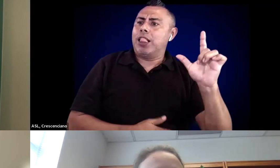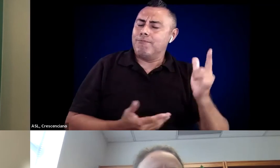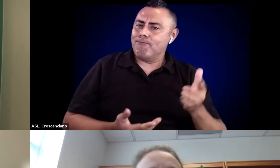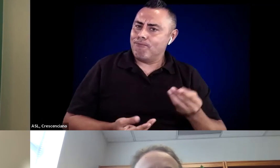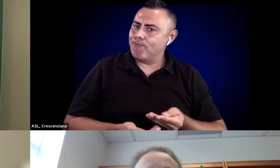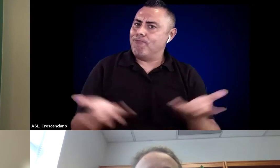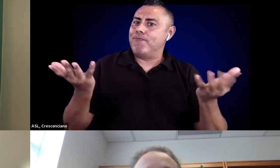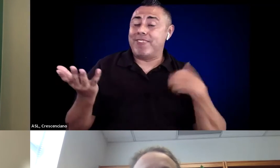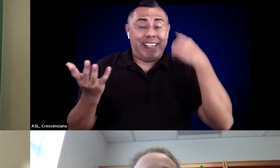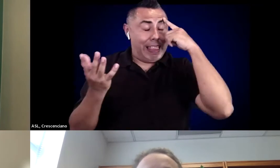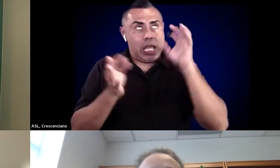Rebecca Tarvin (she/her): You are